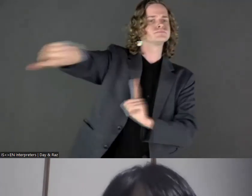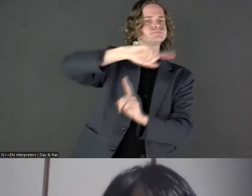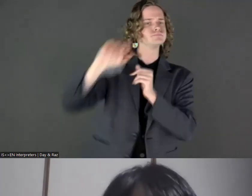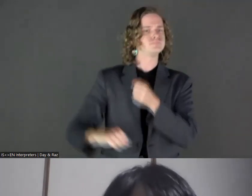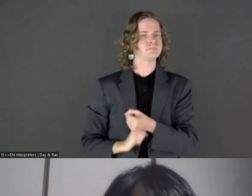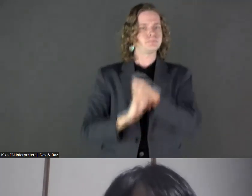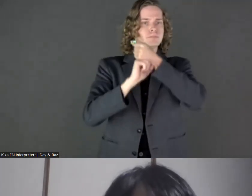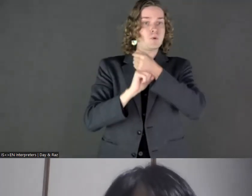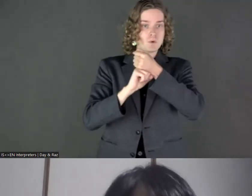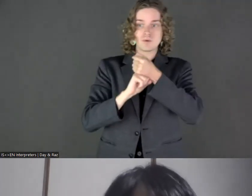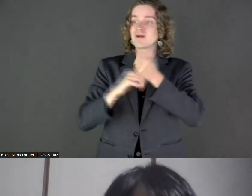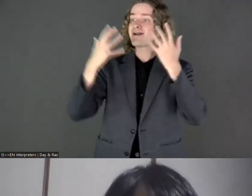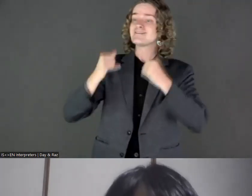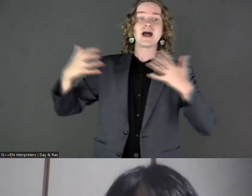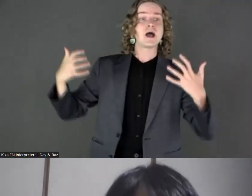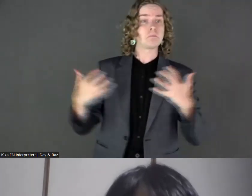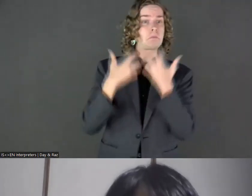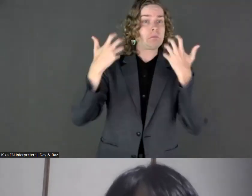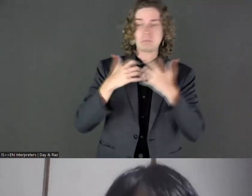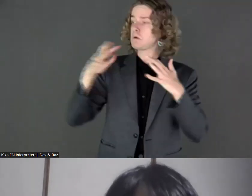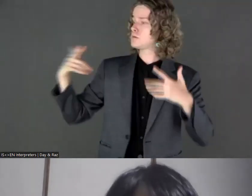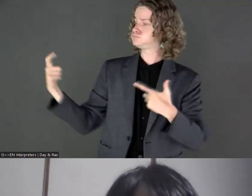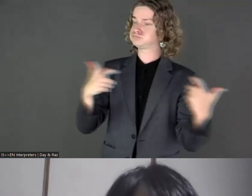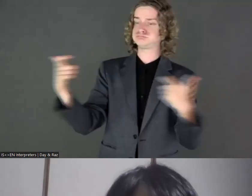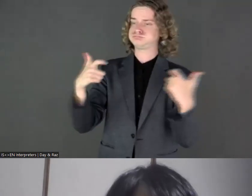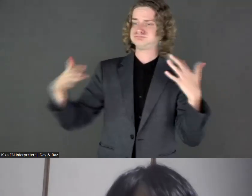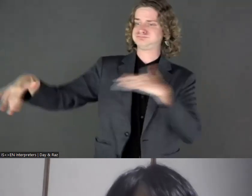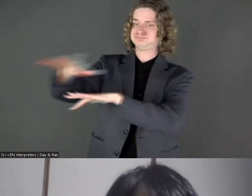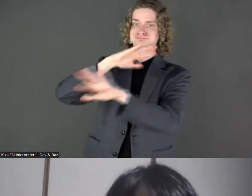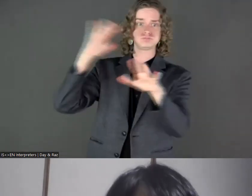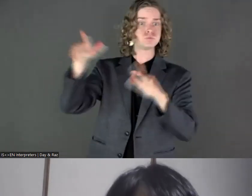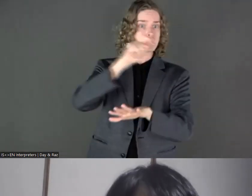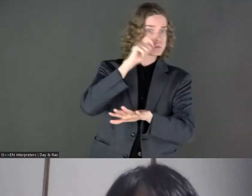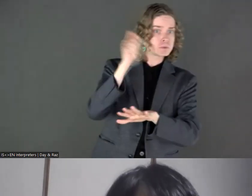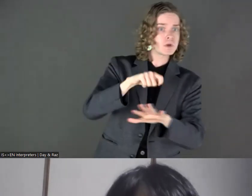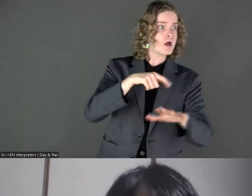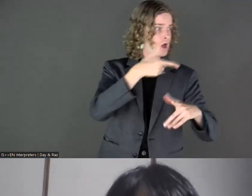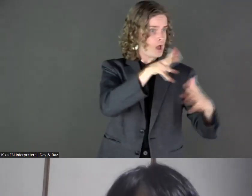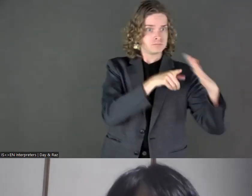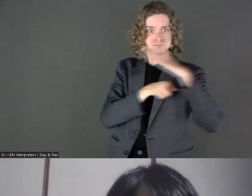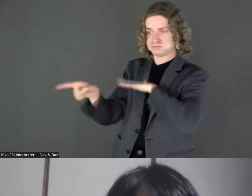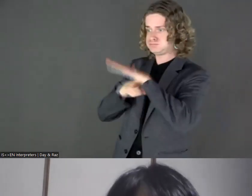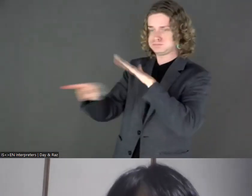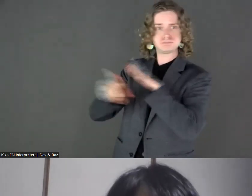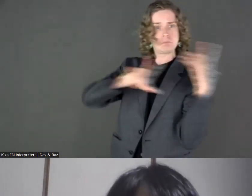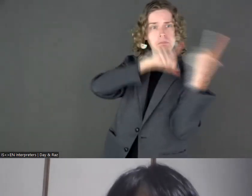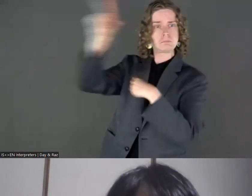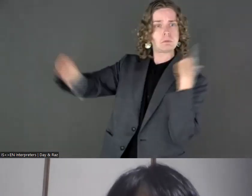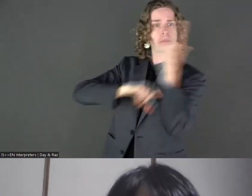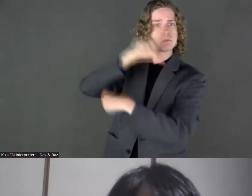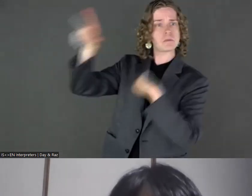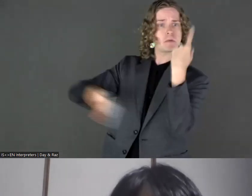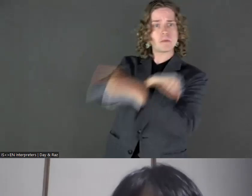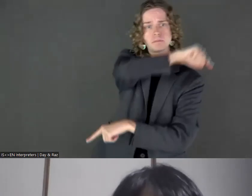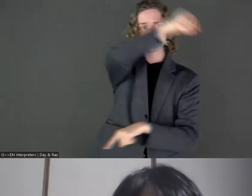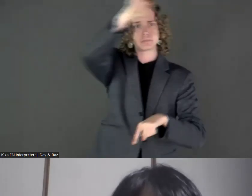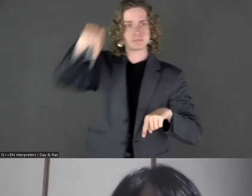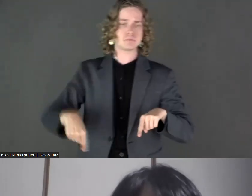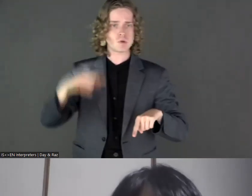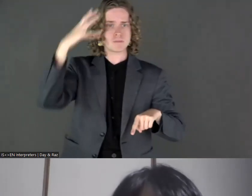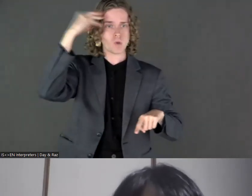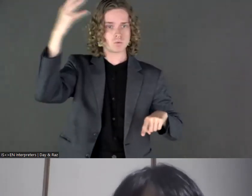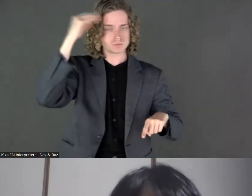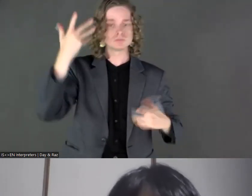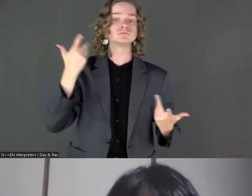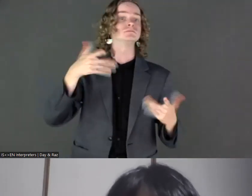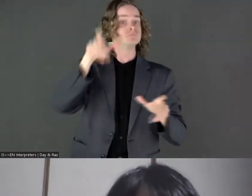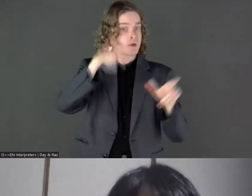support the Ukrainian refugees and people with disabilities persons with disabilities. We as an